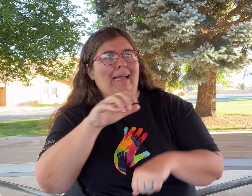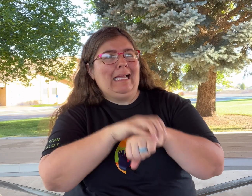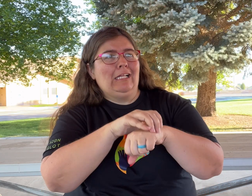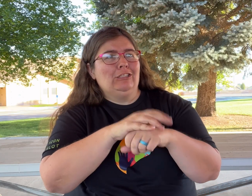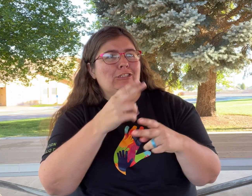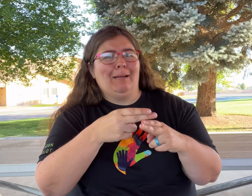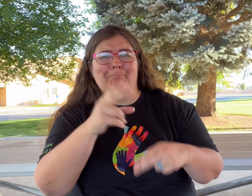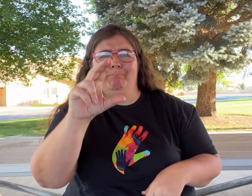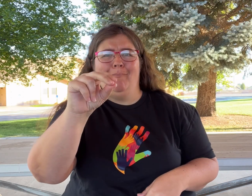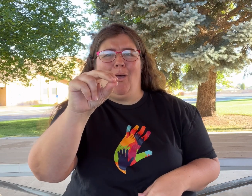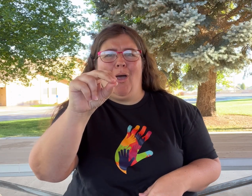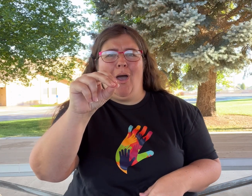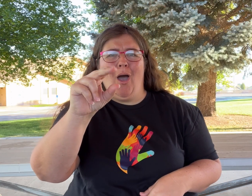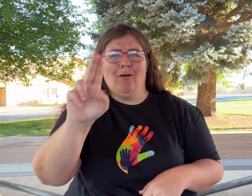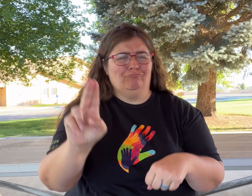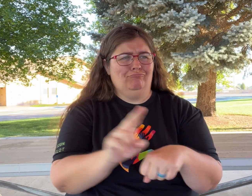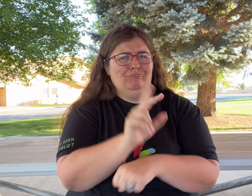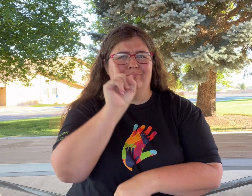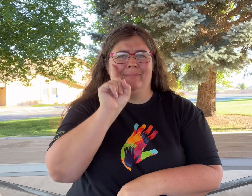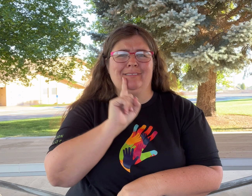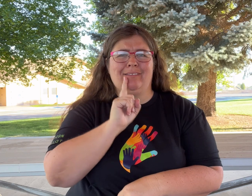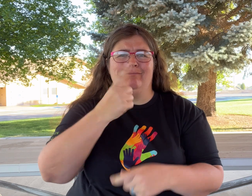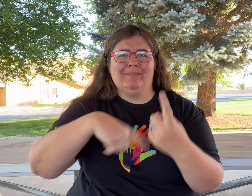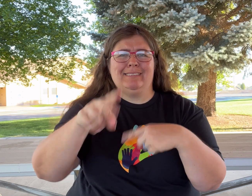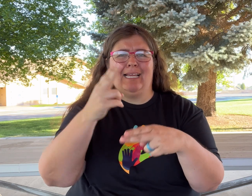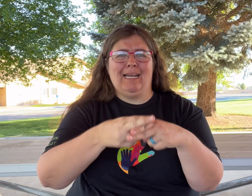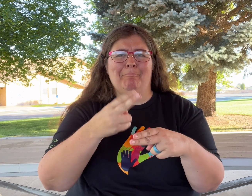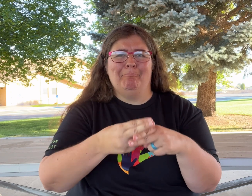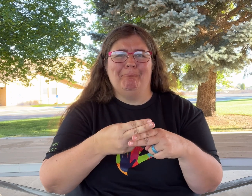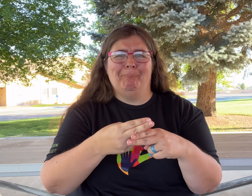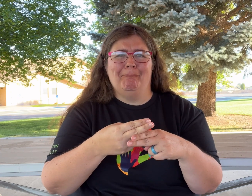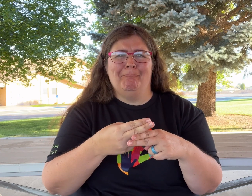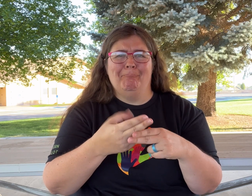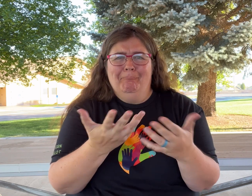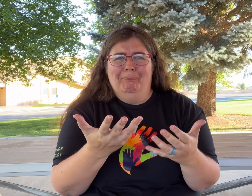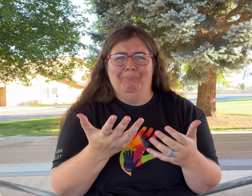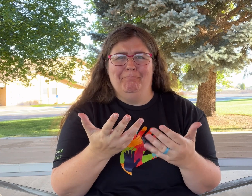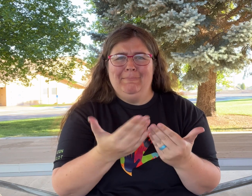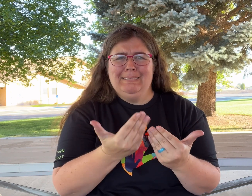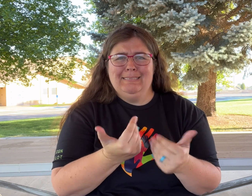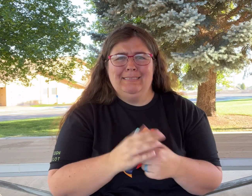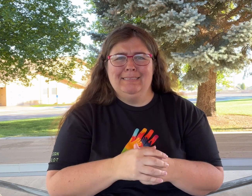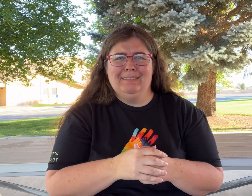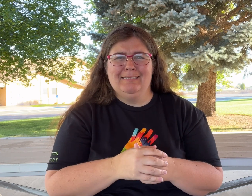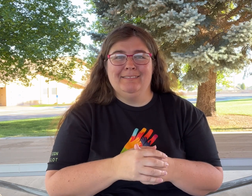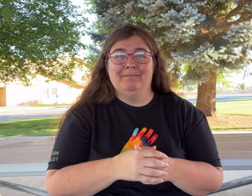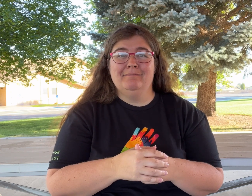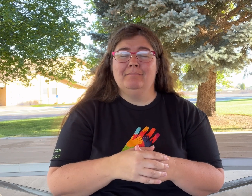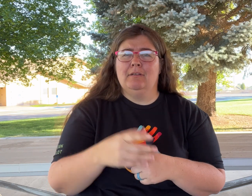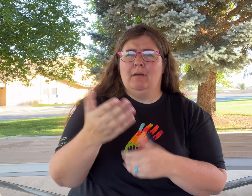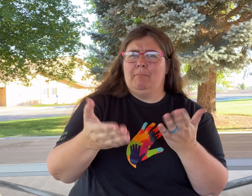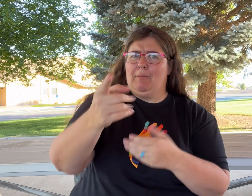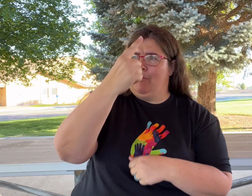fine. We wouldn't fingerspell our English names. No! We'd use Deaf sign names. Easy peasy. Maybe